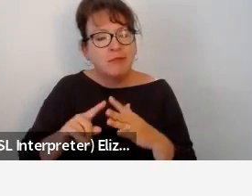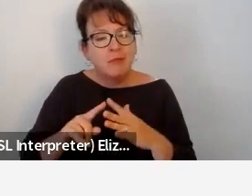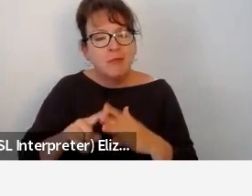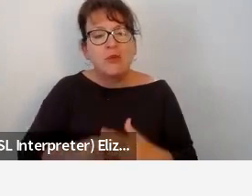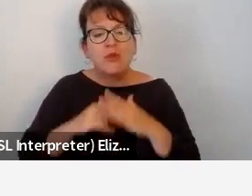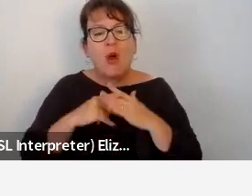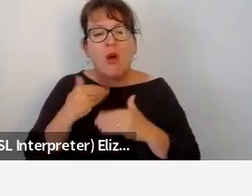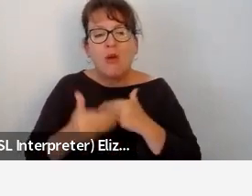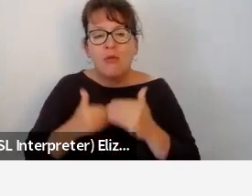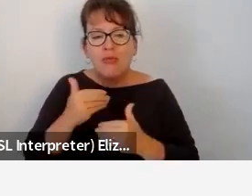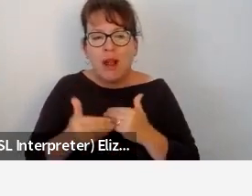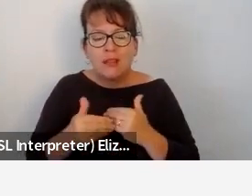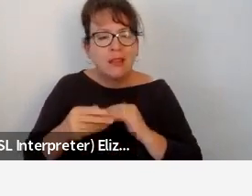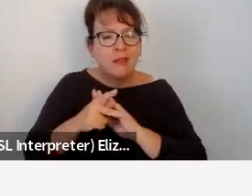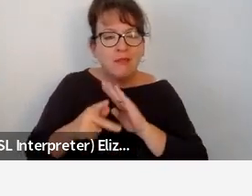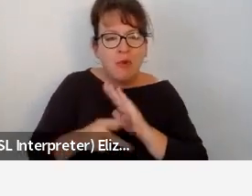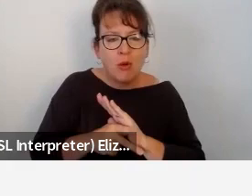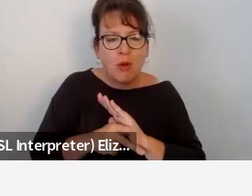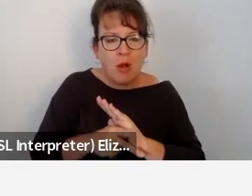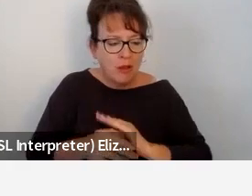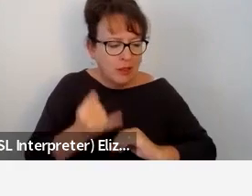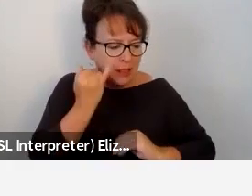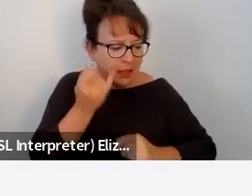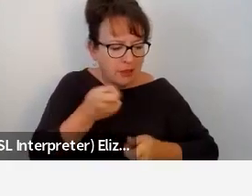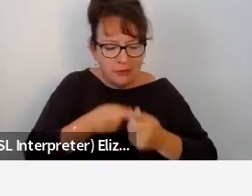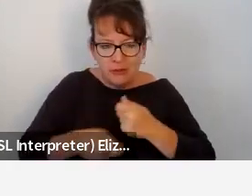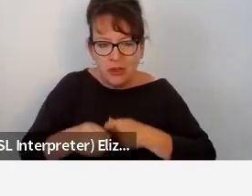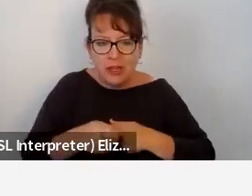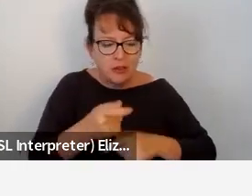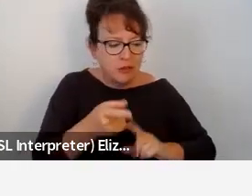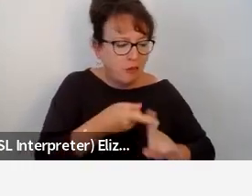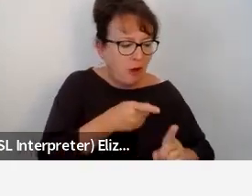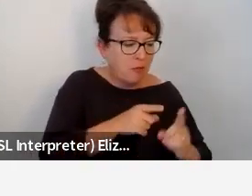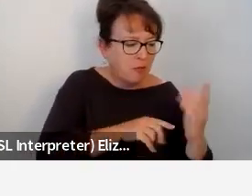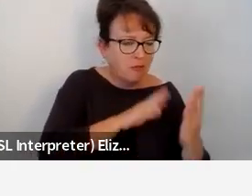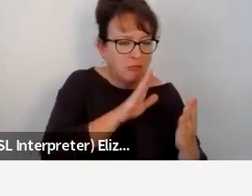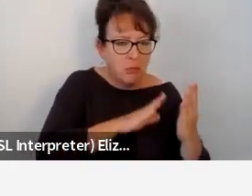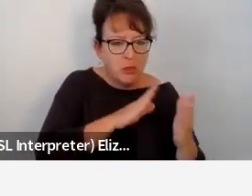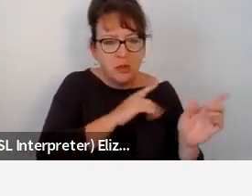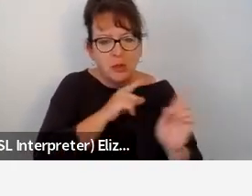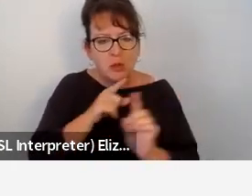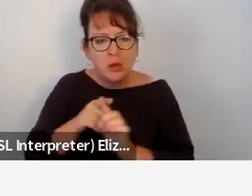must serve eligible port equipment purchases as part of the grant. So basically, we won't be